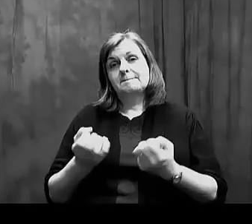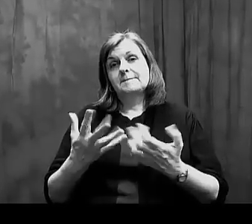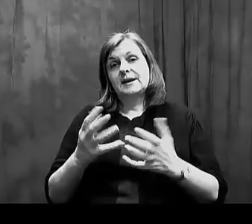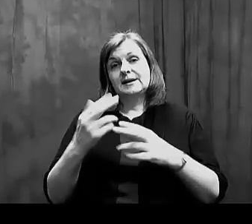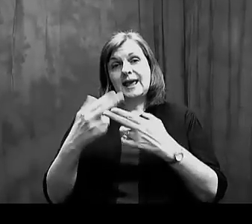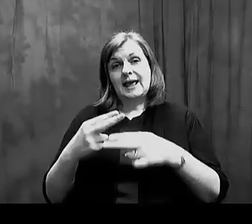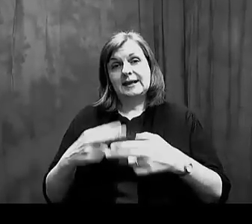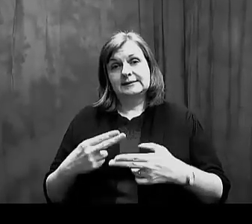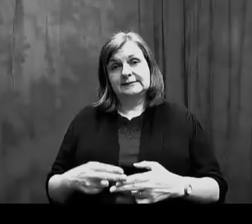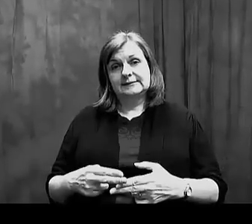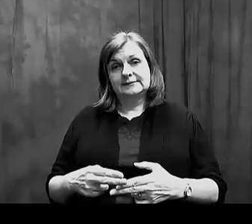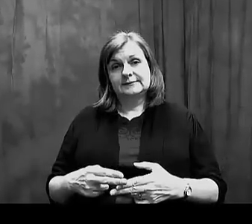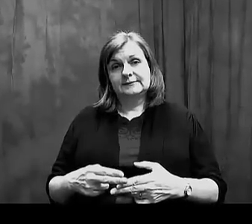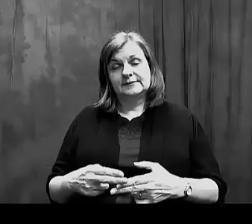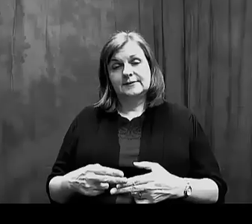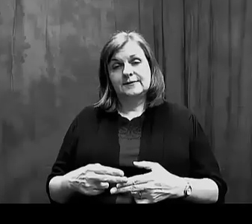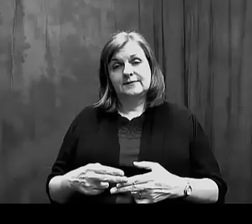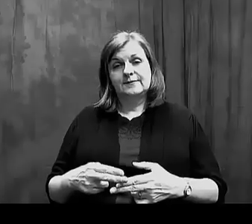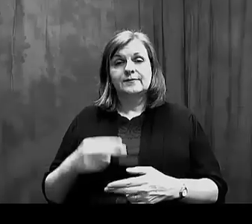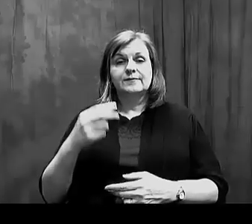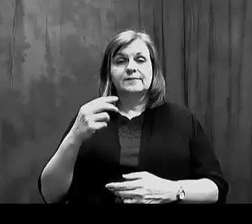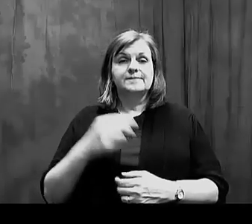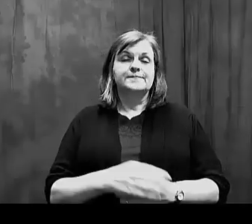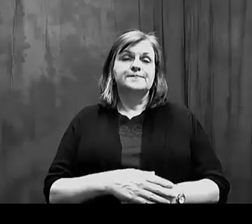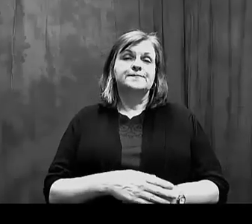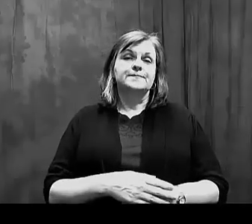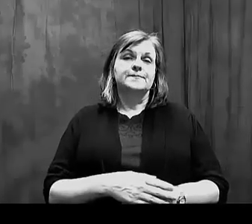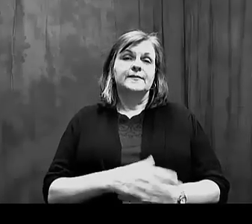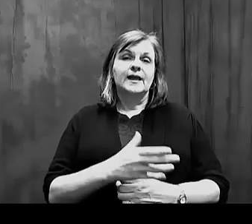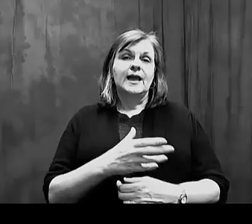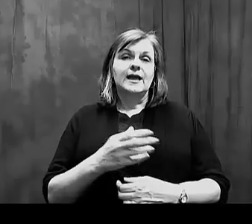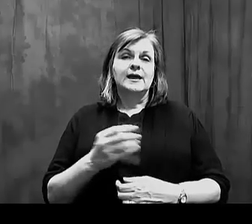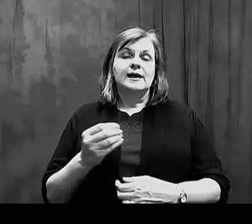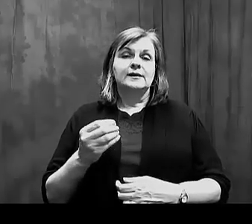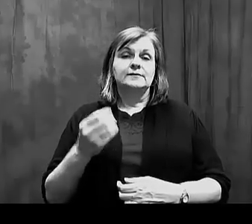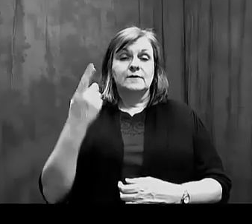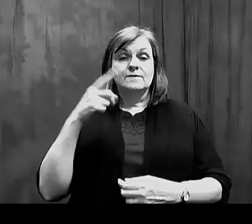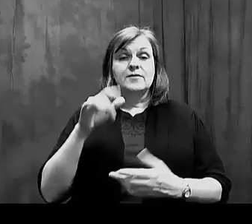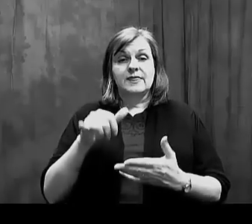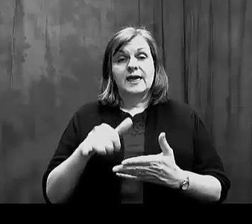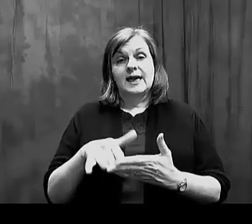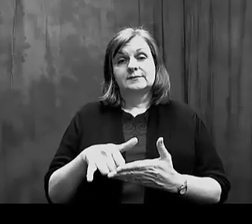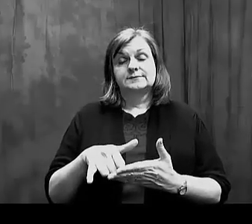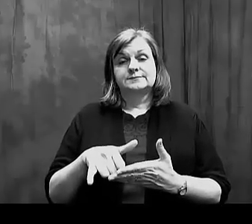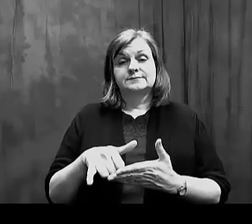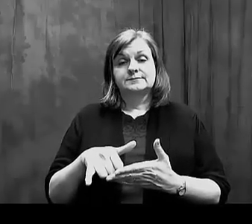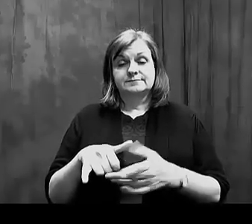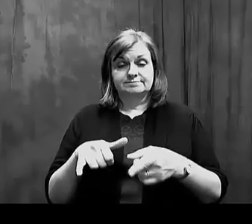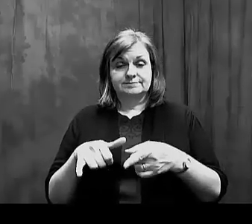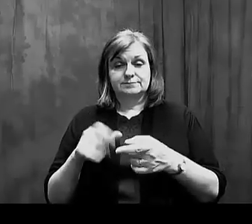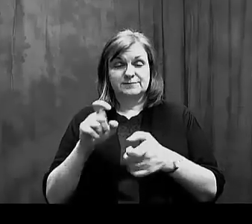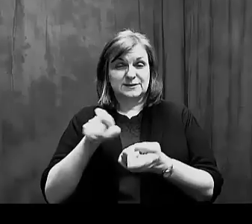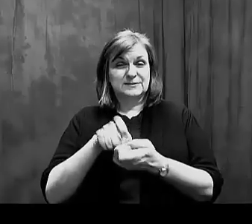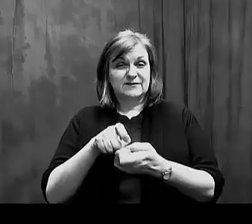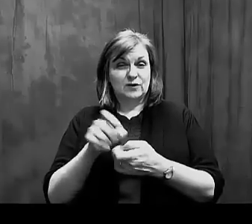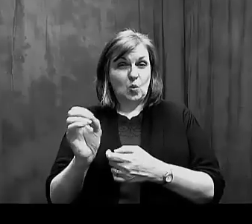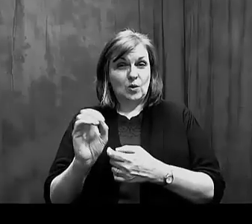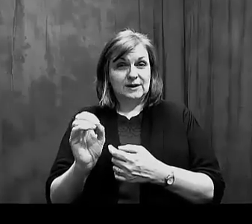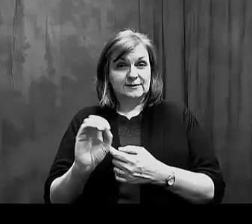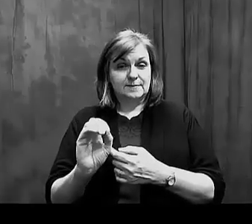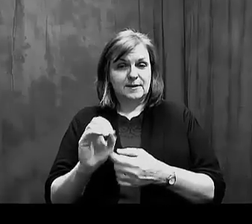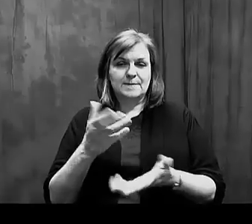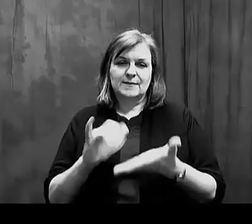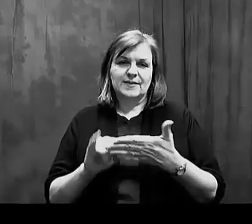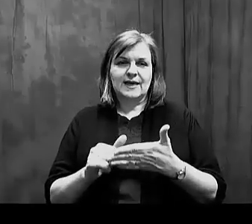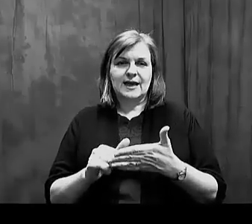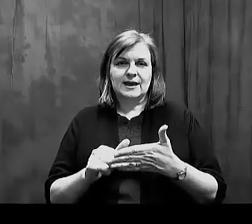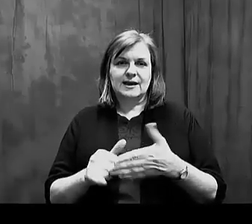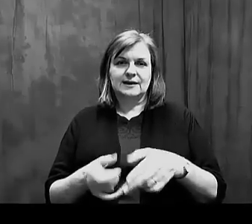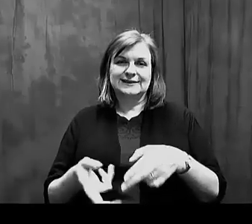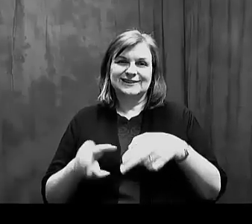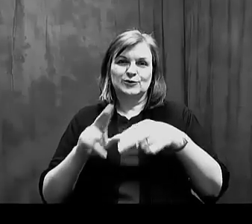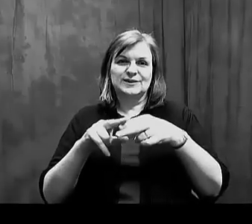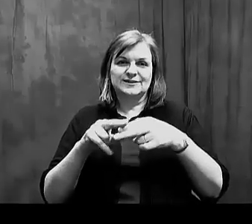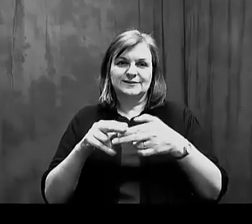we see eggs will be deposited and then sperm will be spread over the top of this. This typically allows for a greater number of